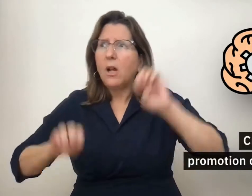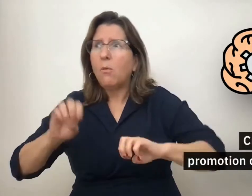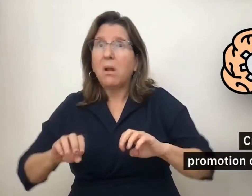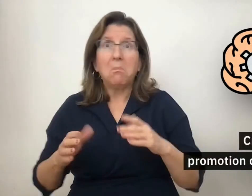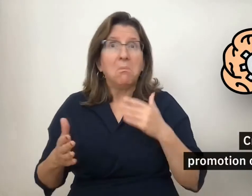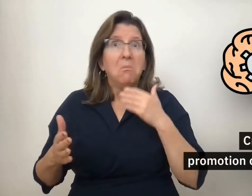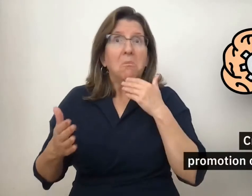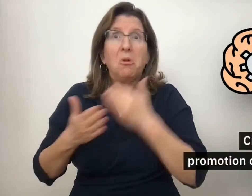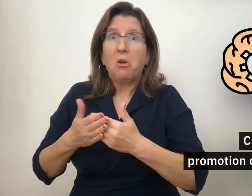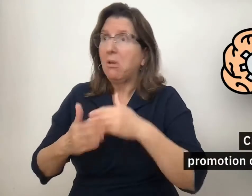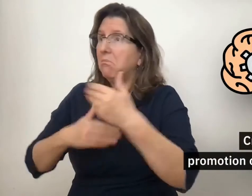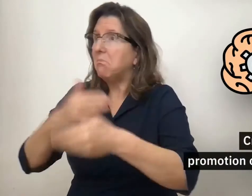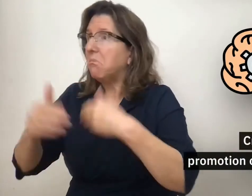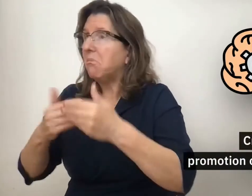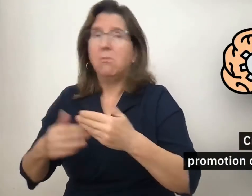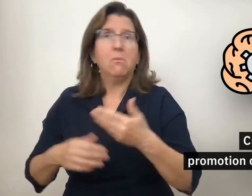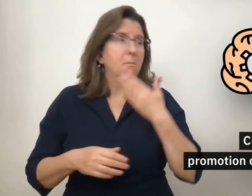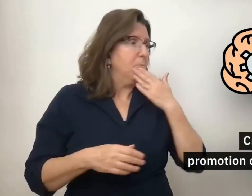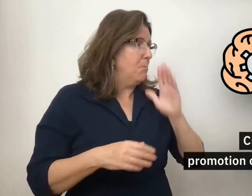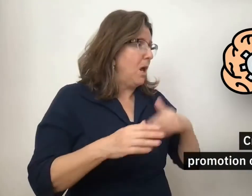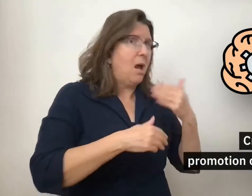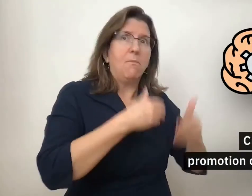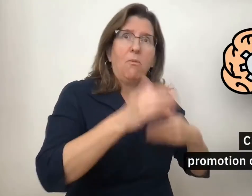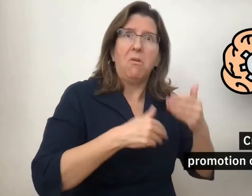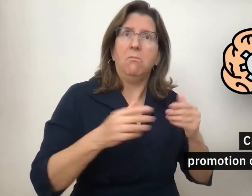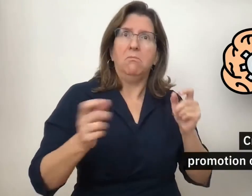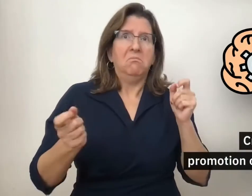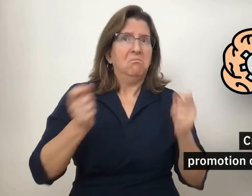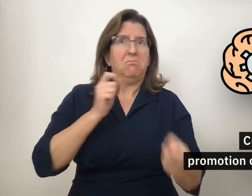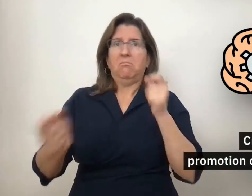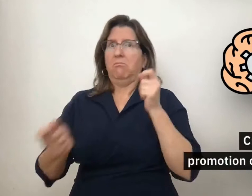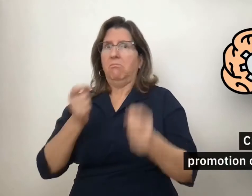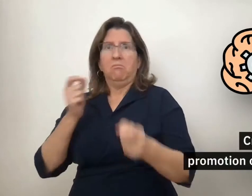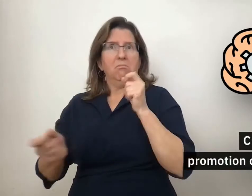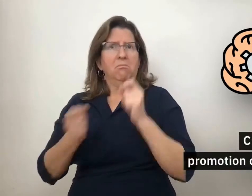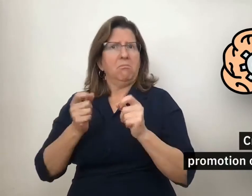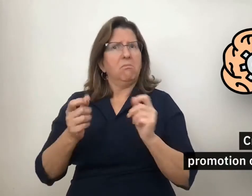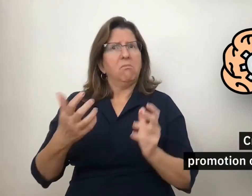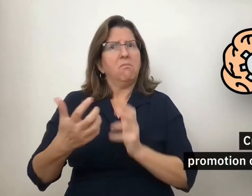Continued evaluation of the work to determine how